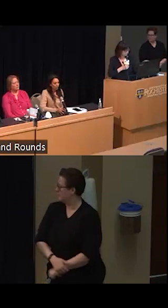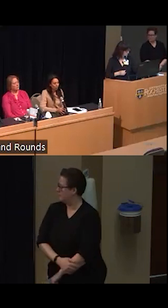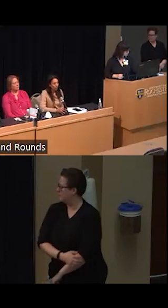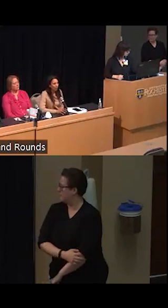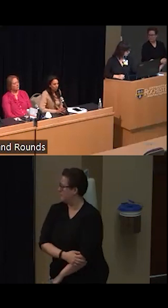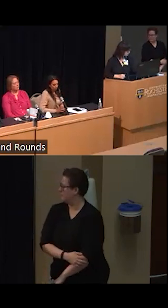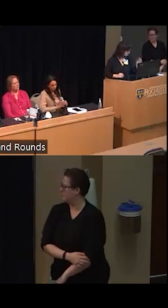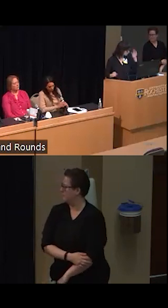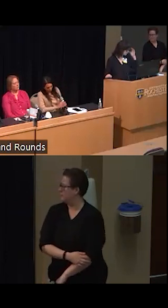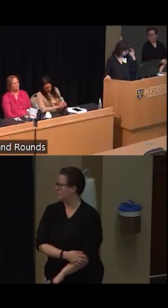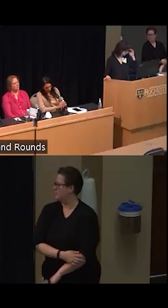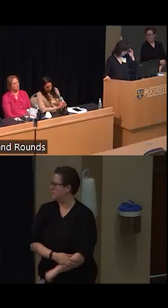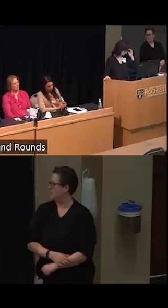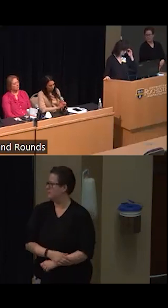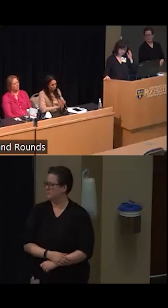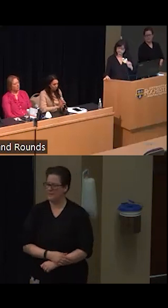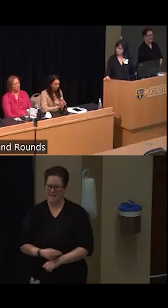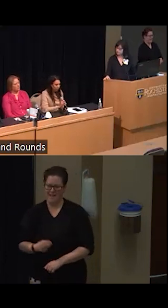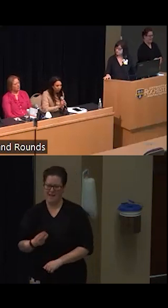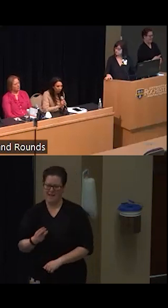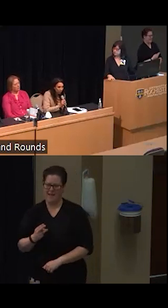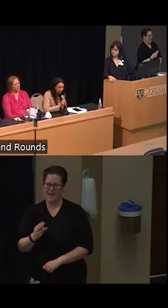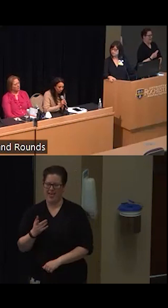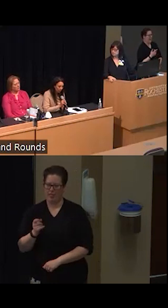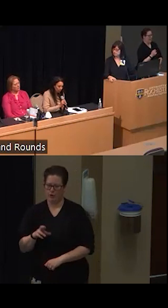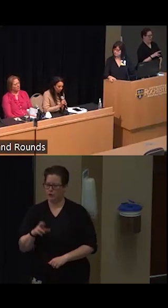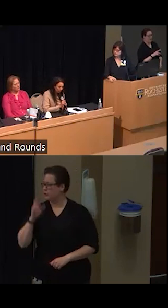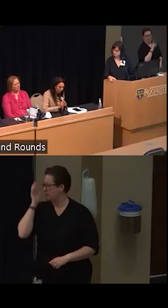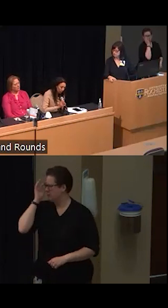from oh can you hear me okay